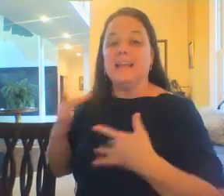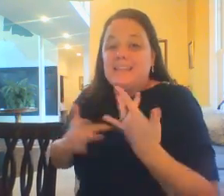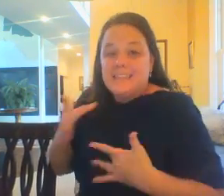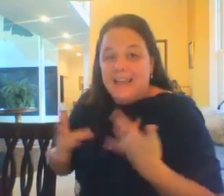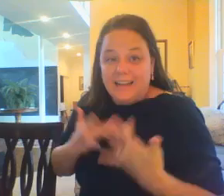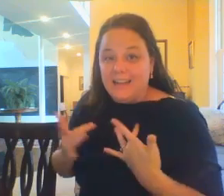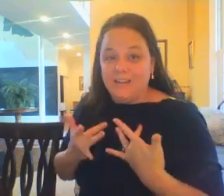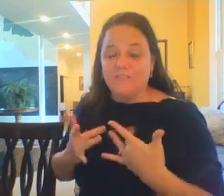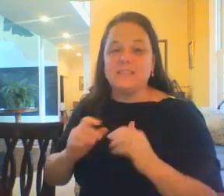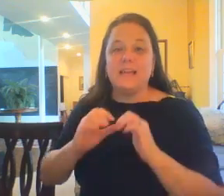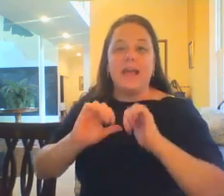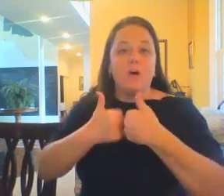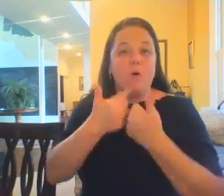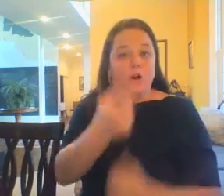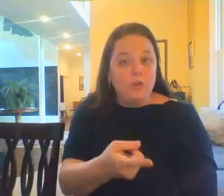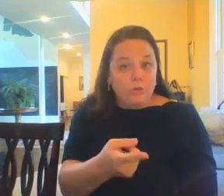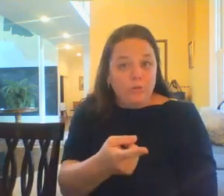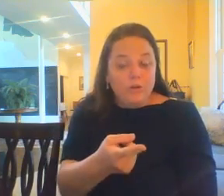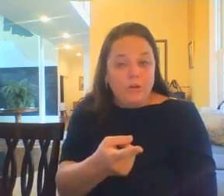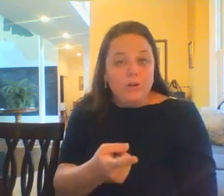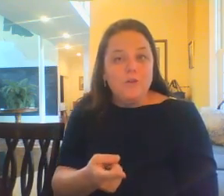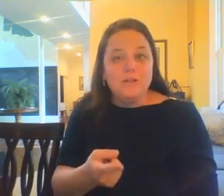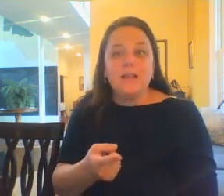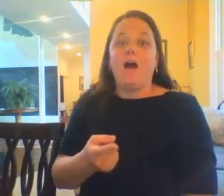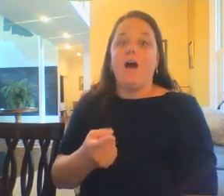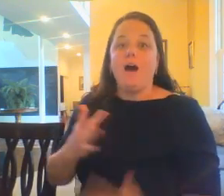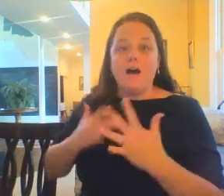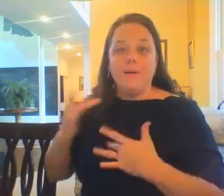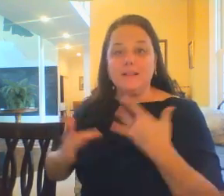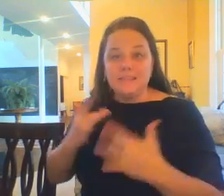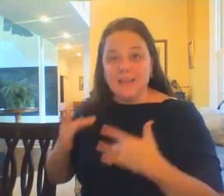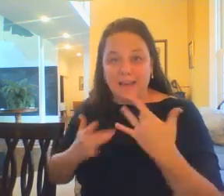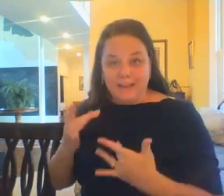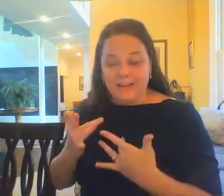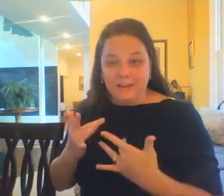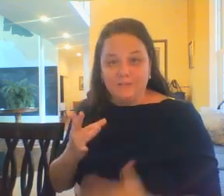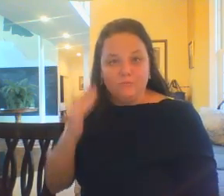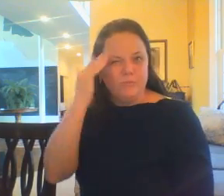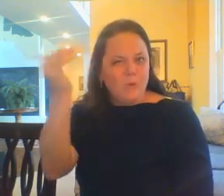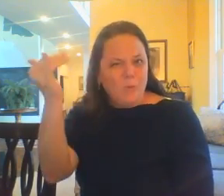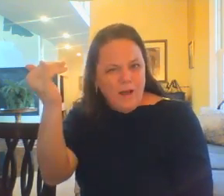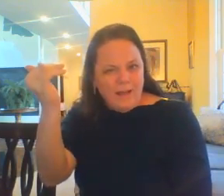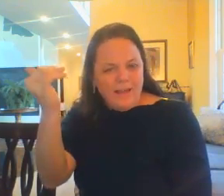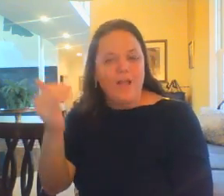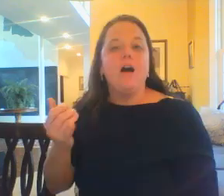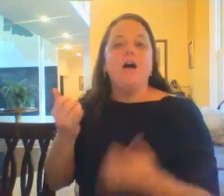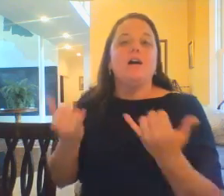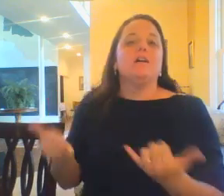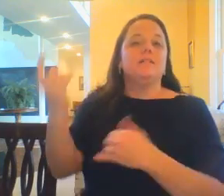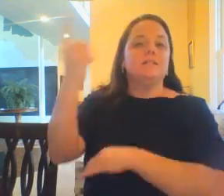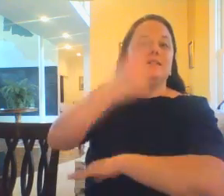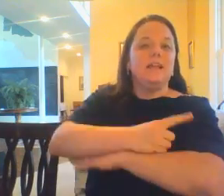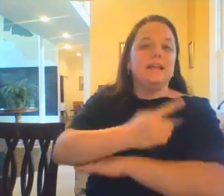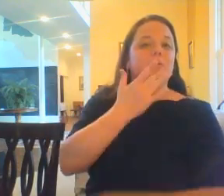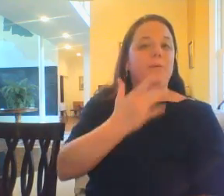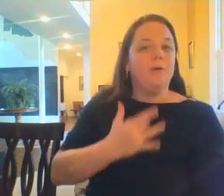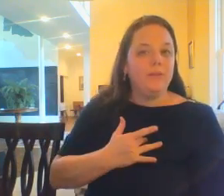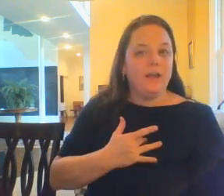excited if I say how are you you can say